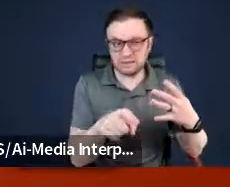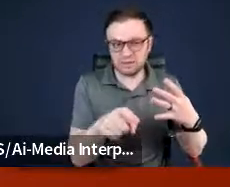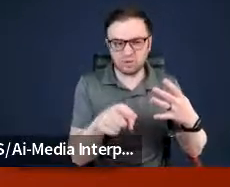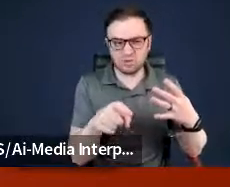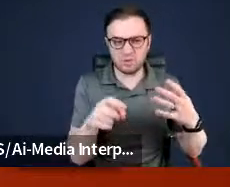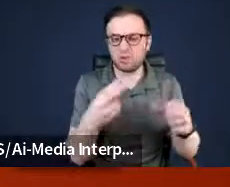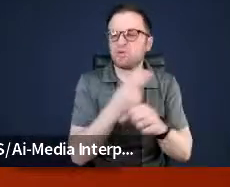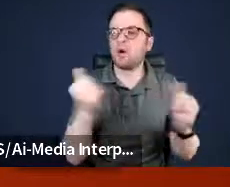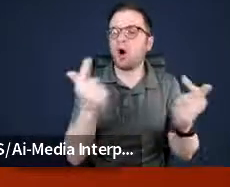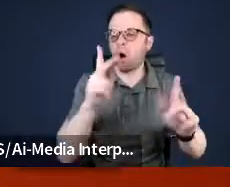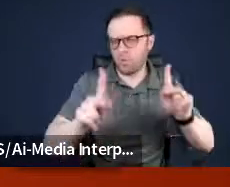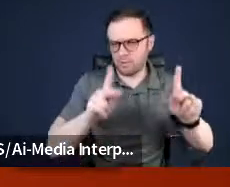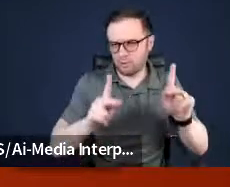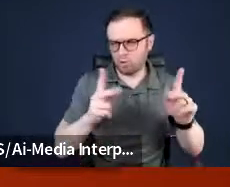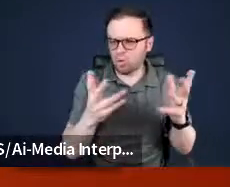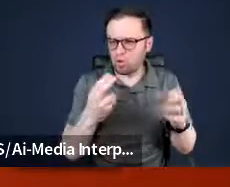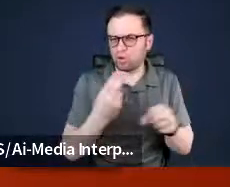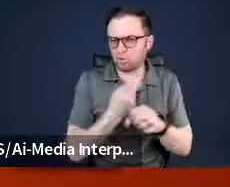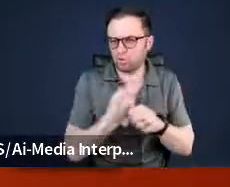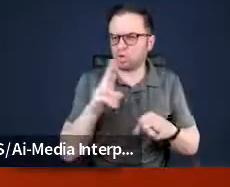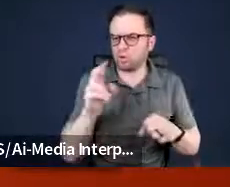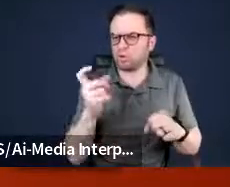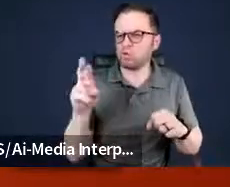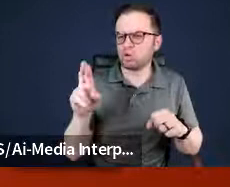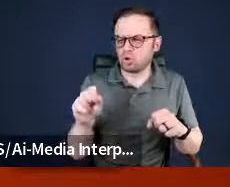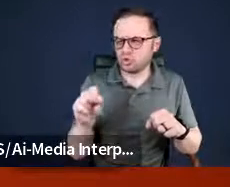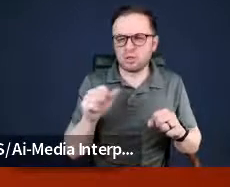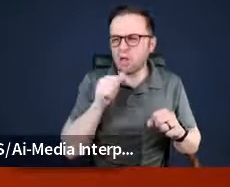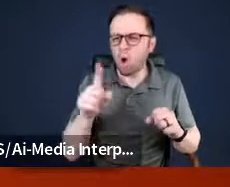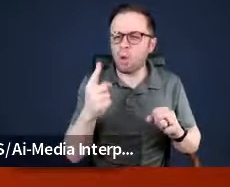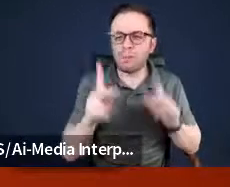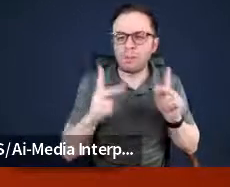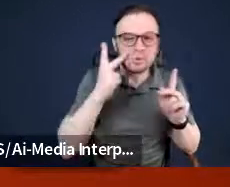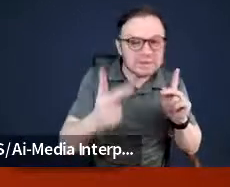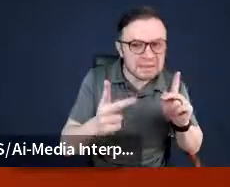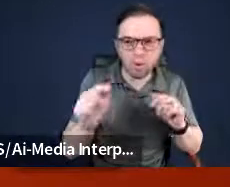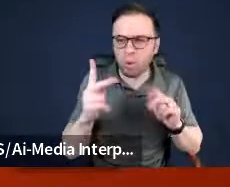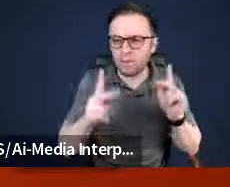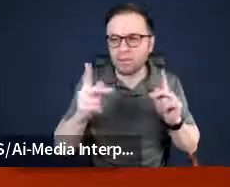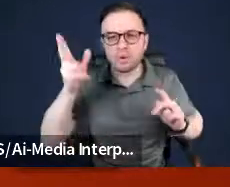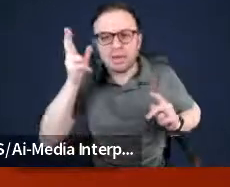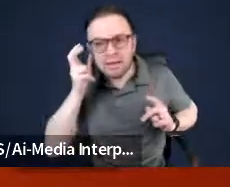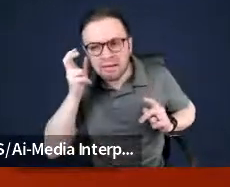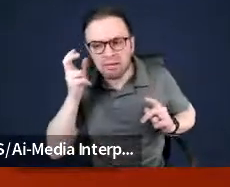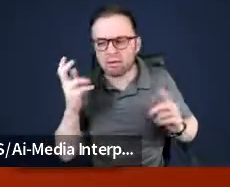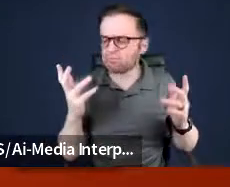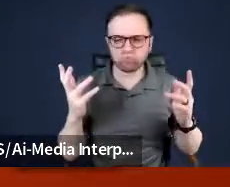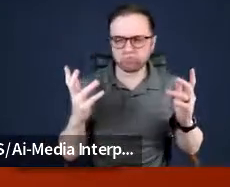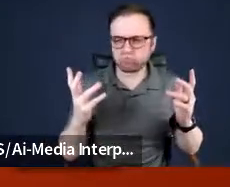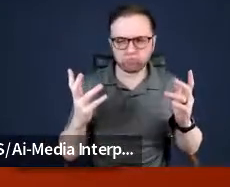(indiscernible) would be all elements within a particular site need to be usable but --